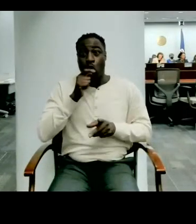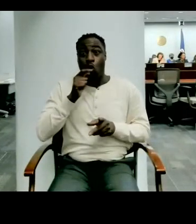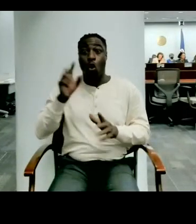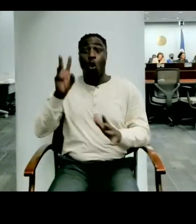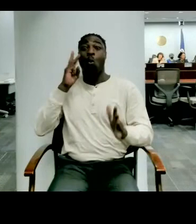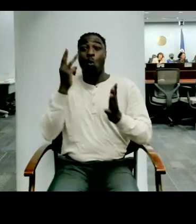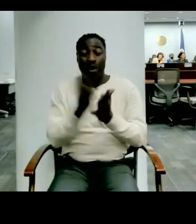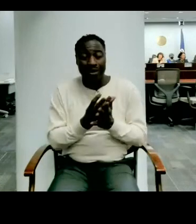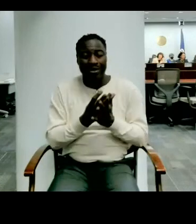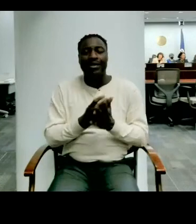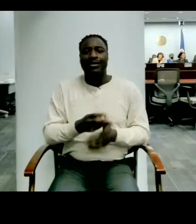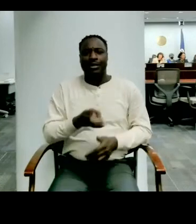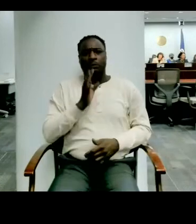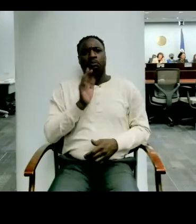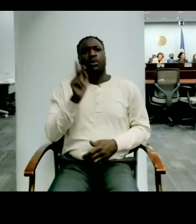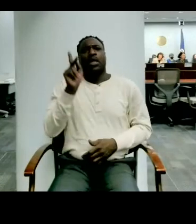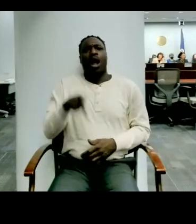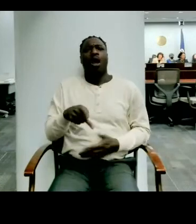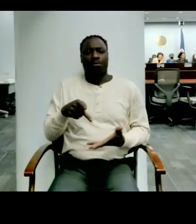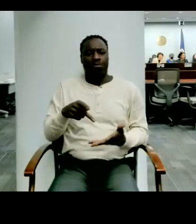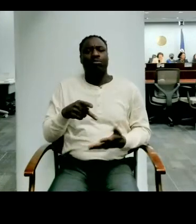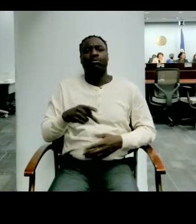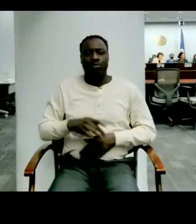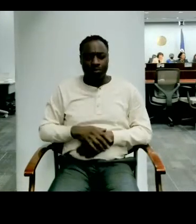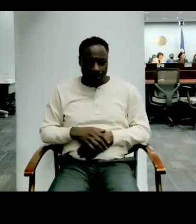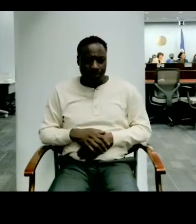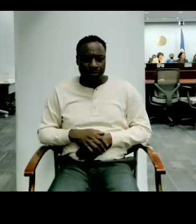to impose discrimination or retaliation when they see it.